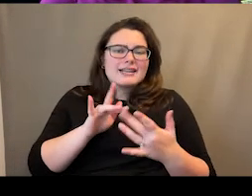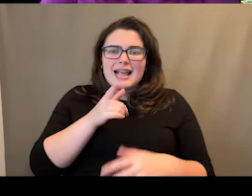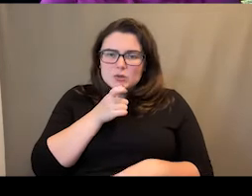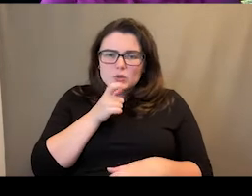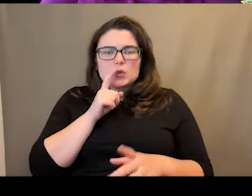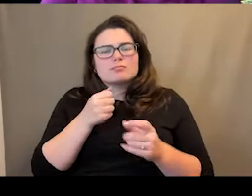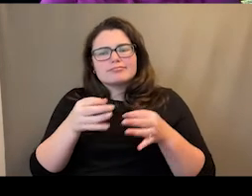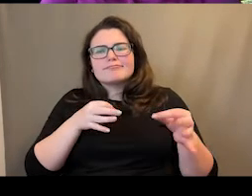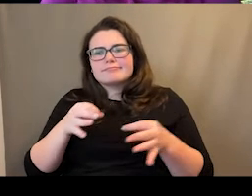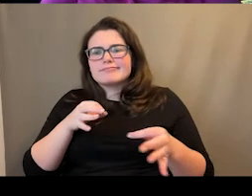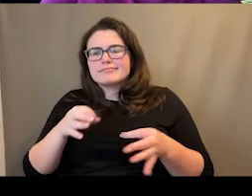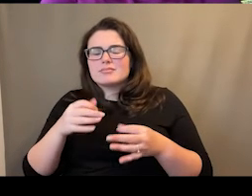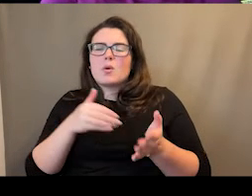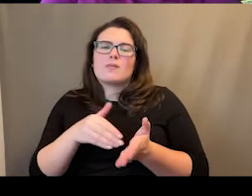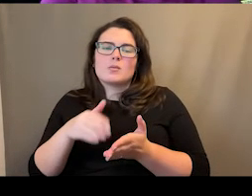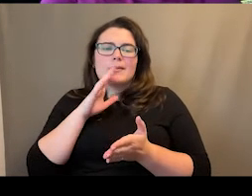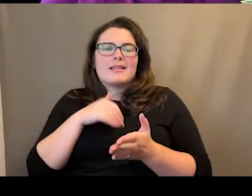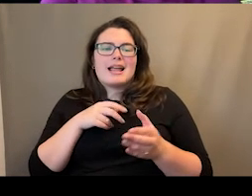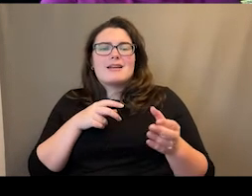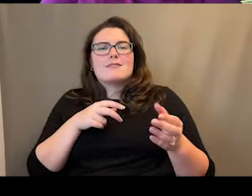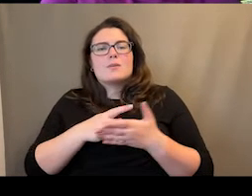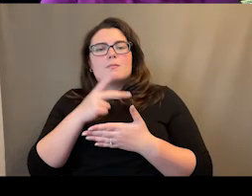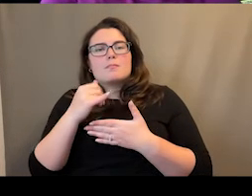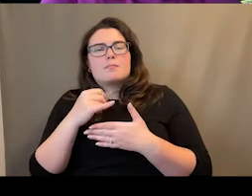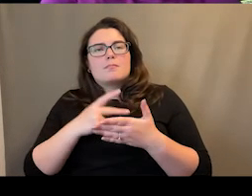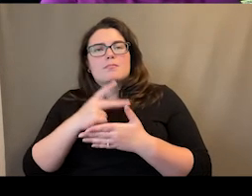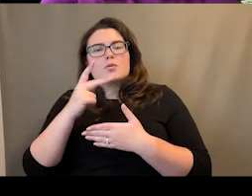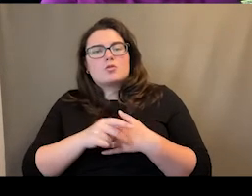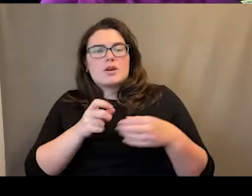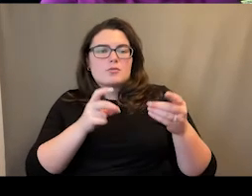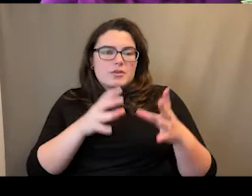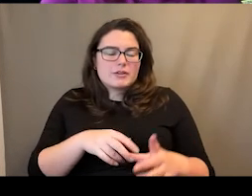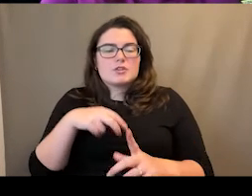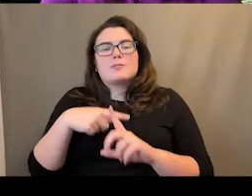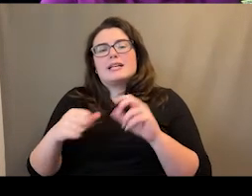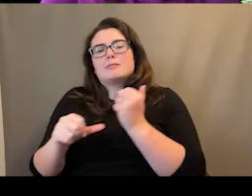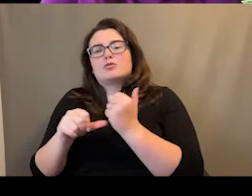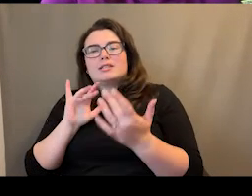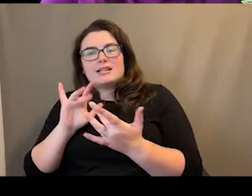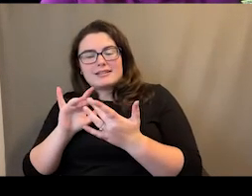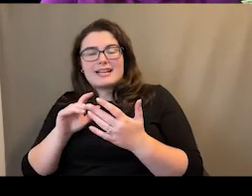the program directors as well as an administrative contact. Then down at the bottom, it says,